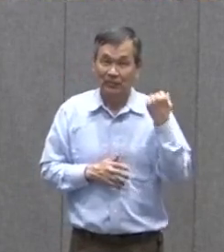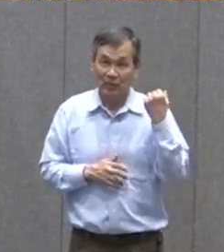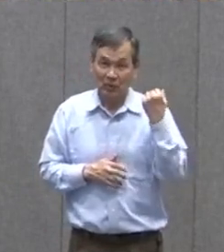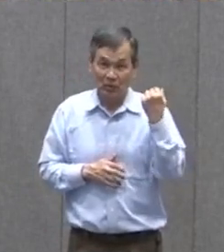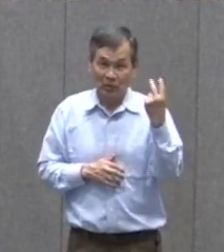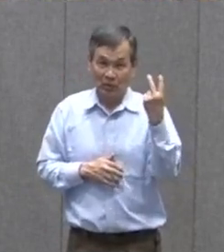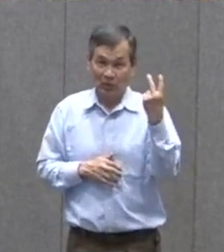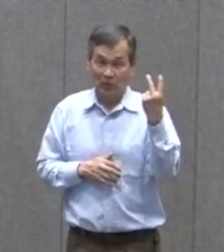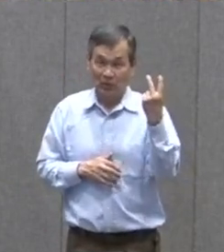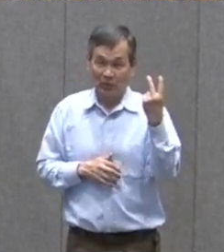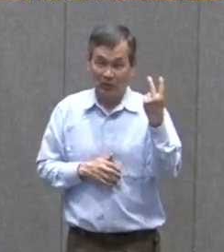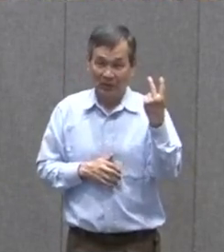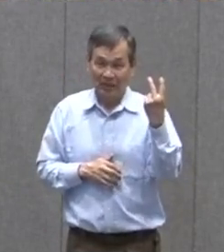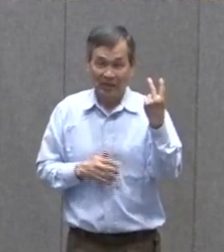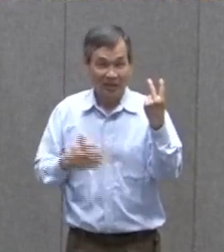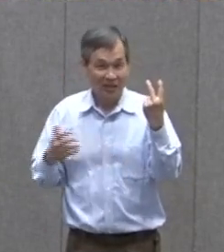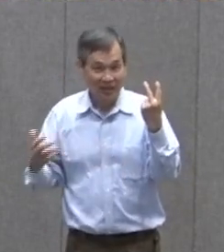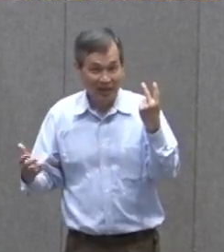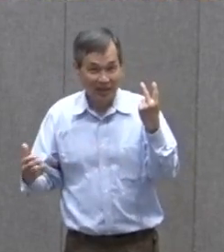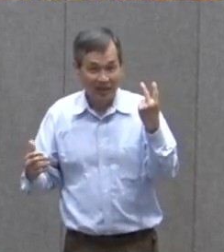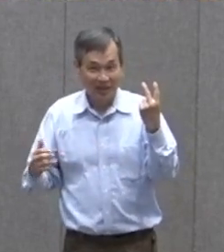Two little kittens.